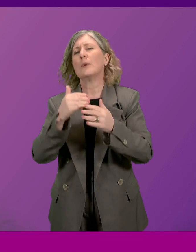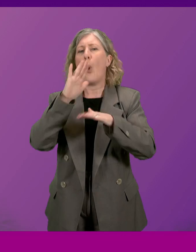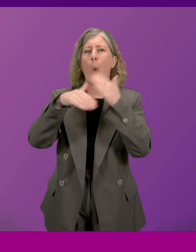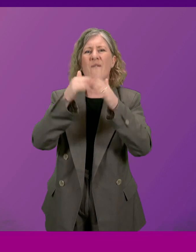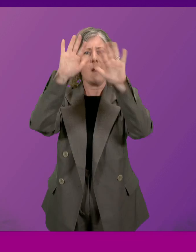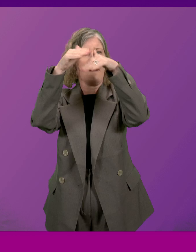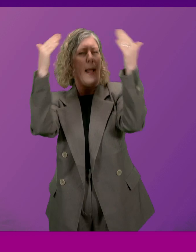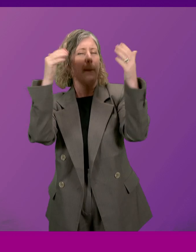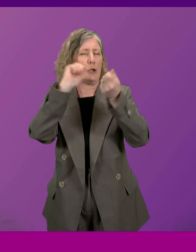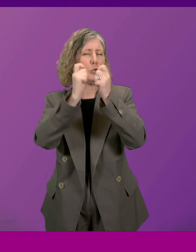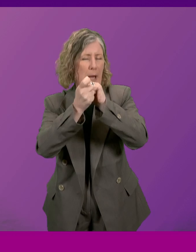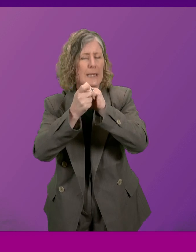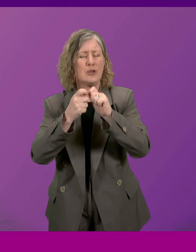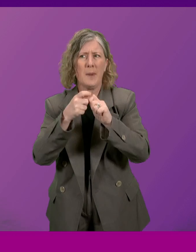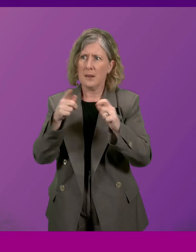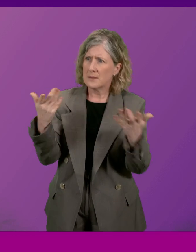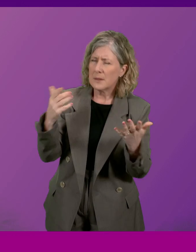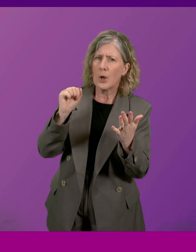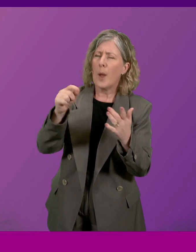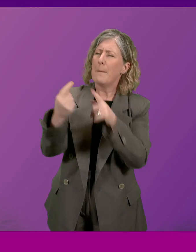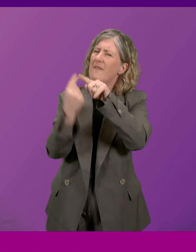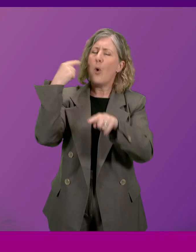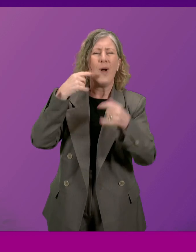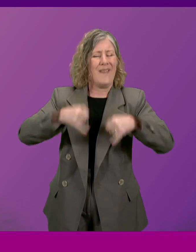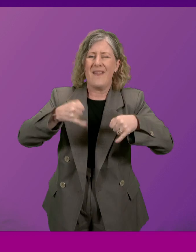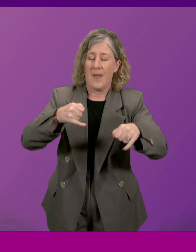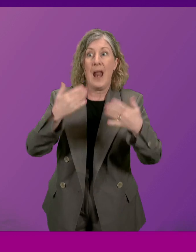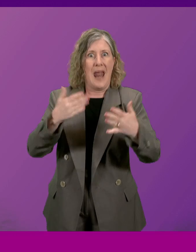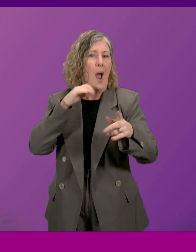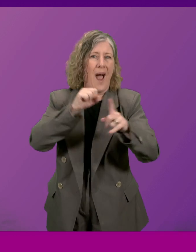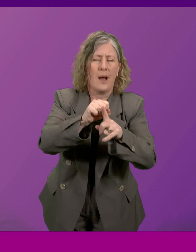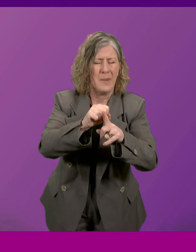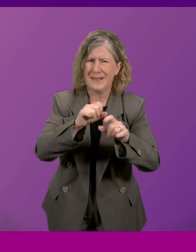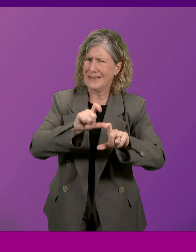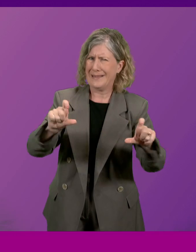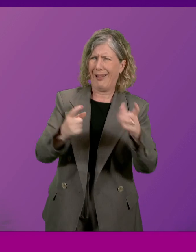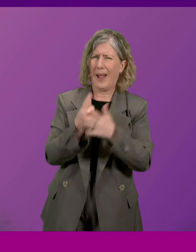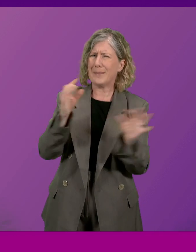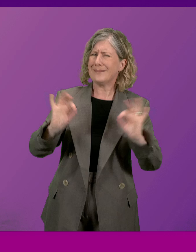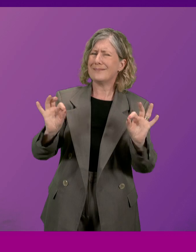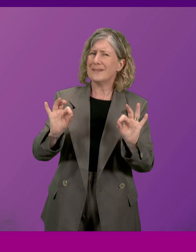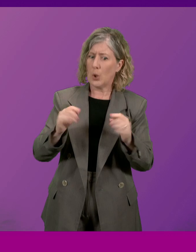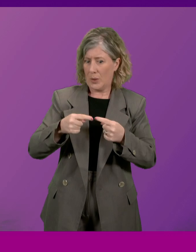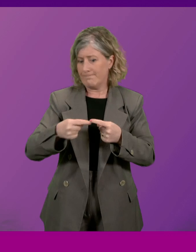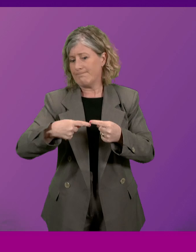but that is simply not happening. The first months of 2025 will be critical for Scotland’s